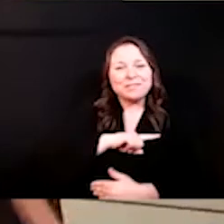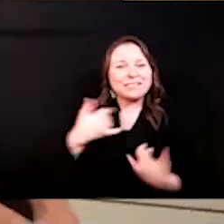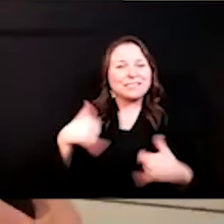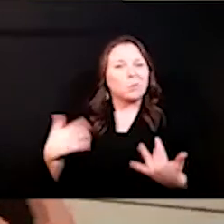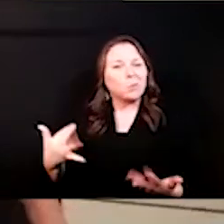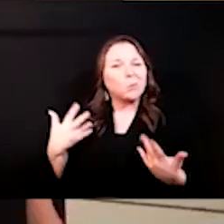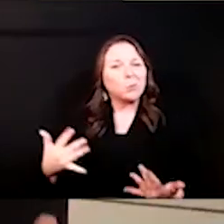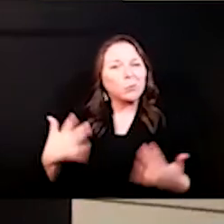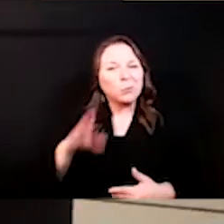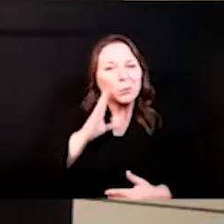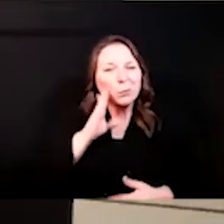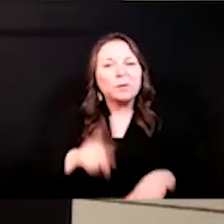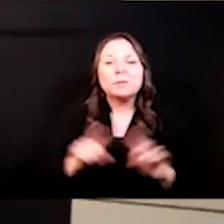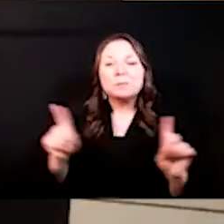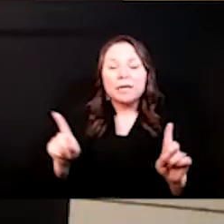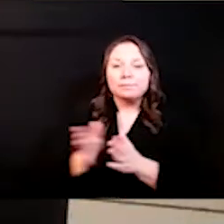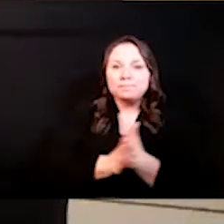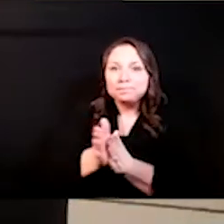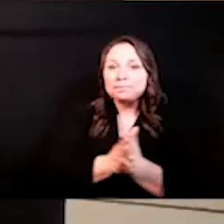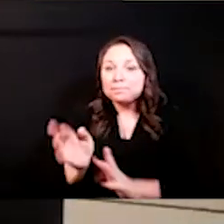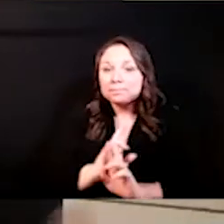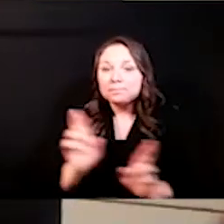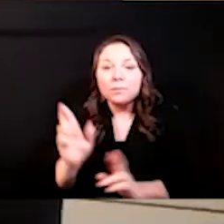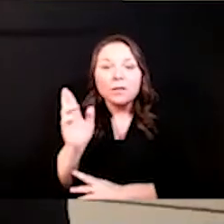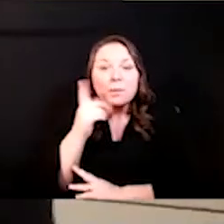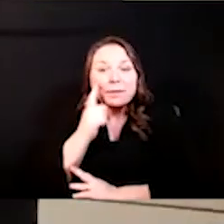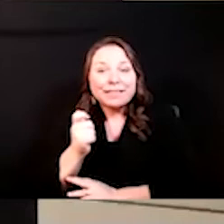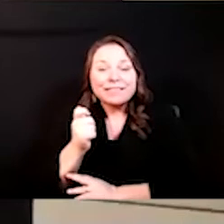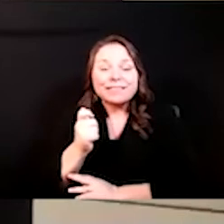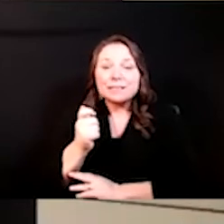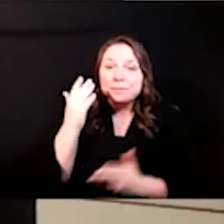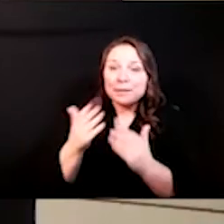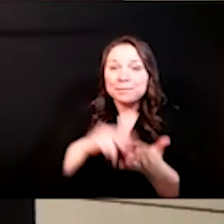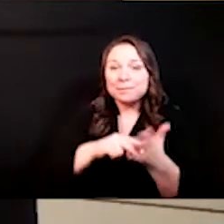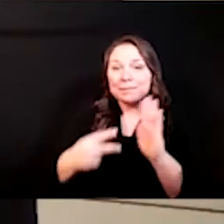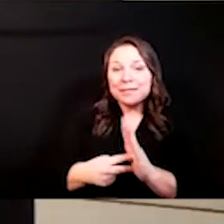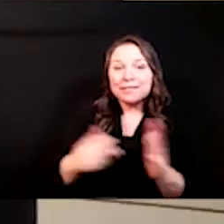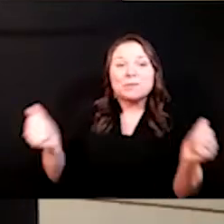A LOT OF US EAGER TO GET THAT VACCINE AND WE WILL HAVE TO WAIT A LITTLE WHILE AND EAGER TO GET IT, TOO, BECAUSE OF